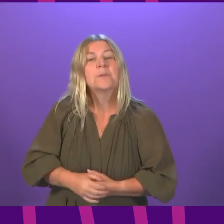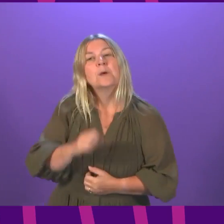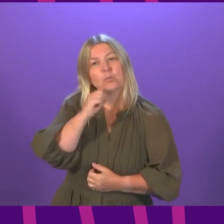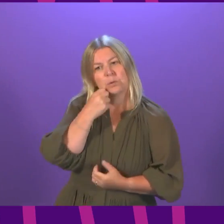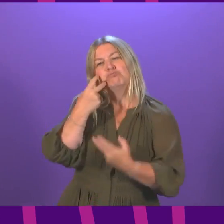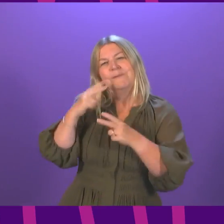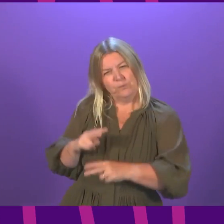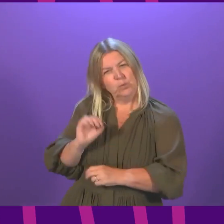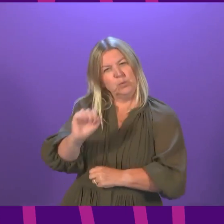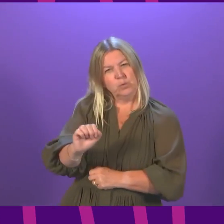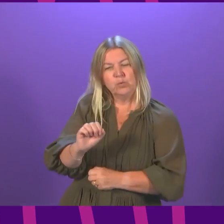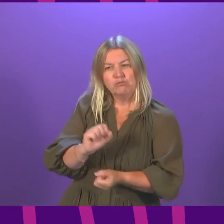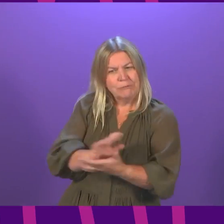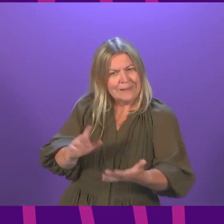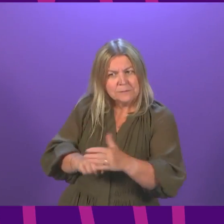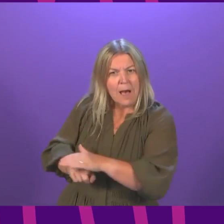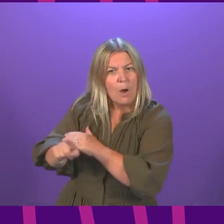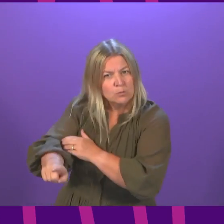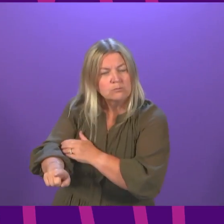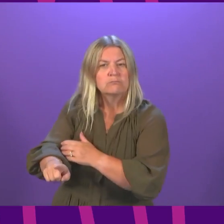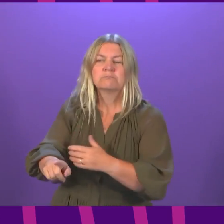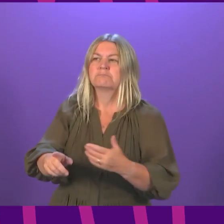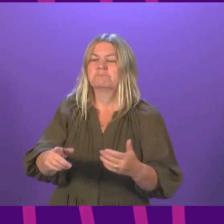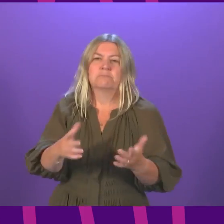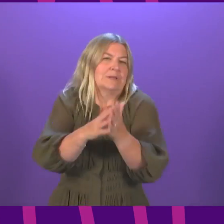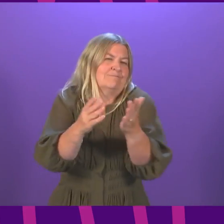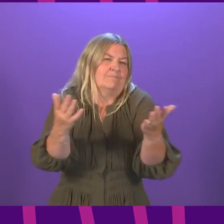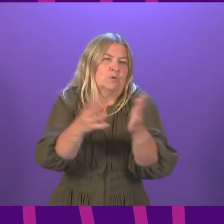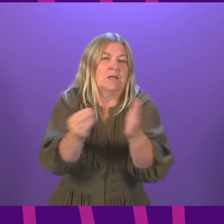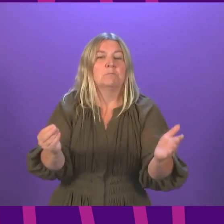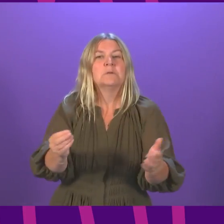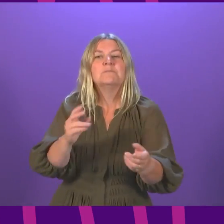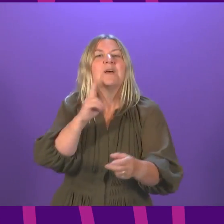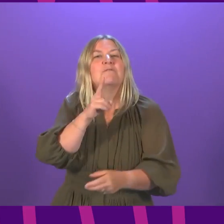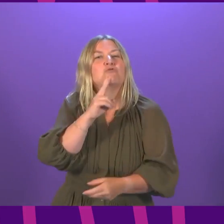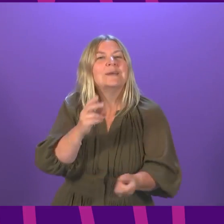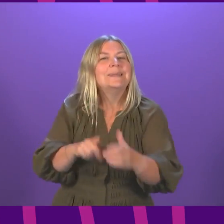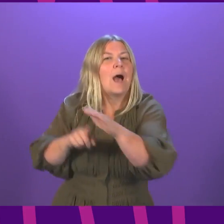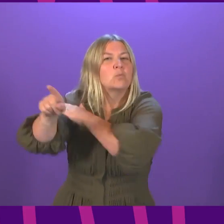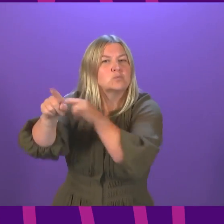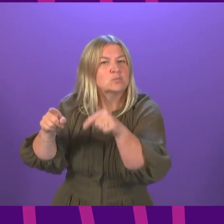around release from custody, including the issue of Friday liberations and wider issues